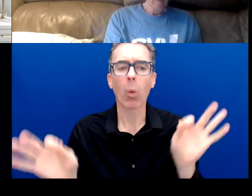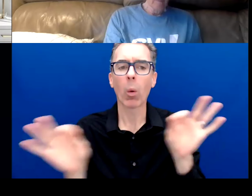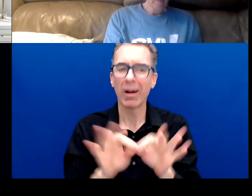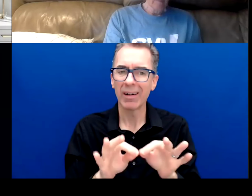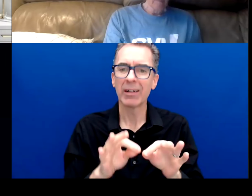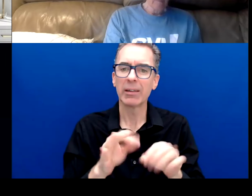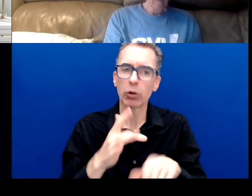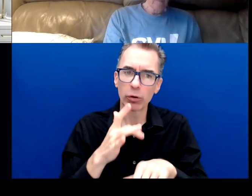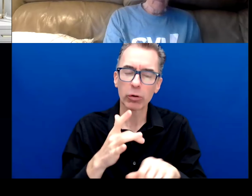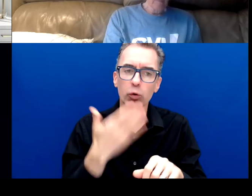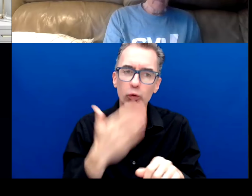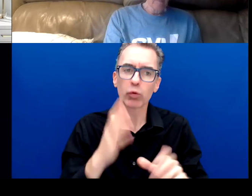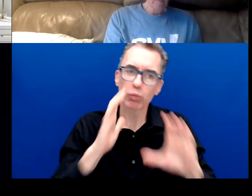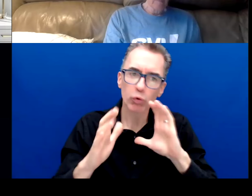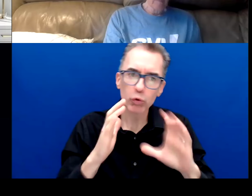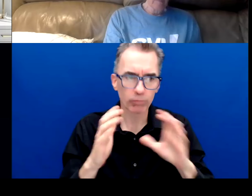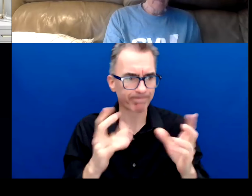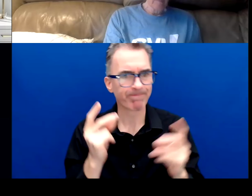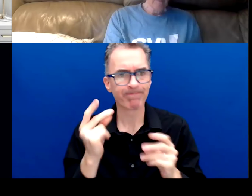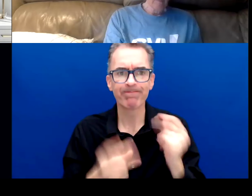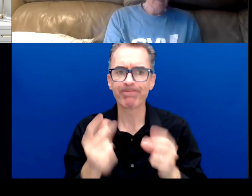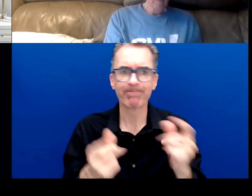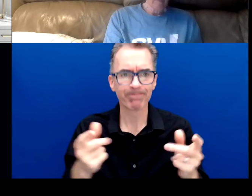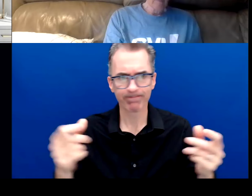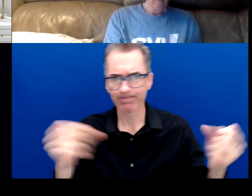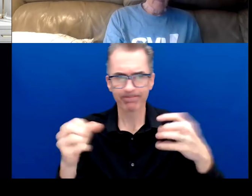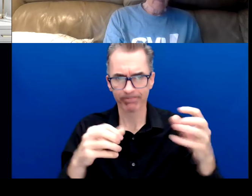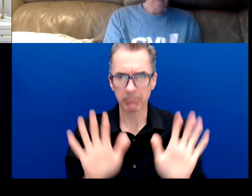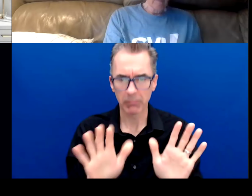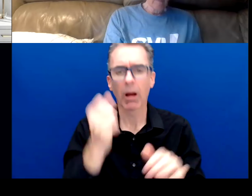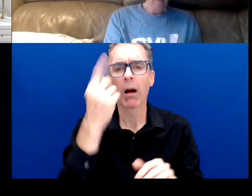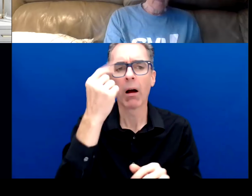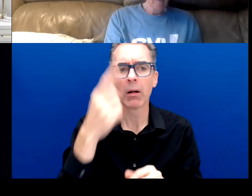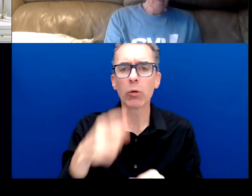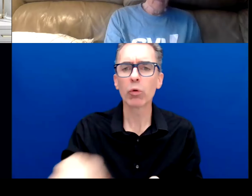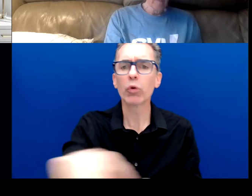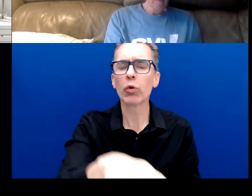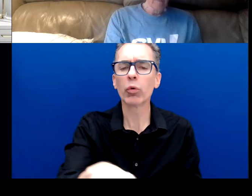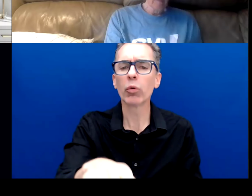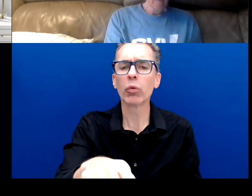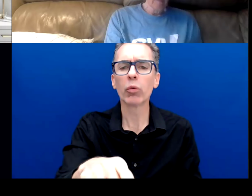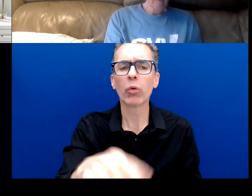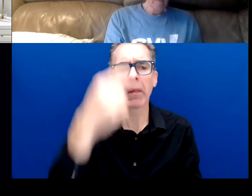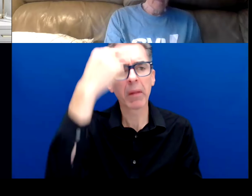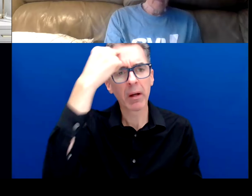But we want to hear from you all. What's the ideal format of communication that works for you?